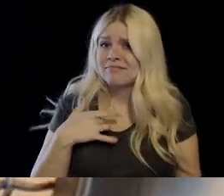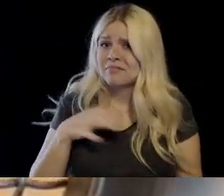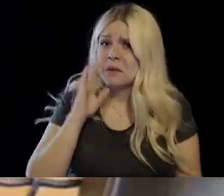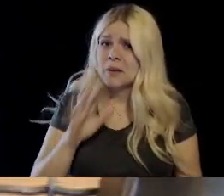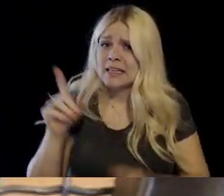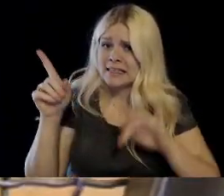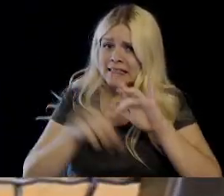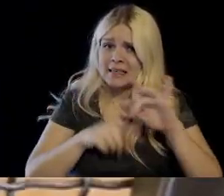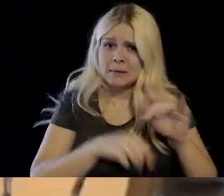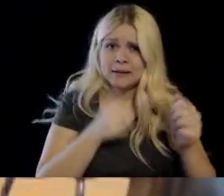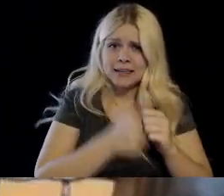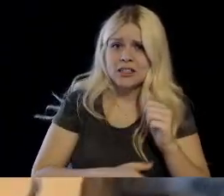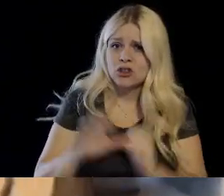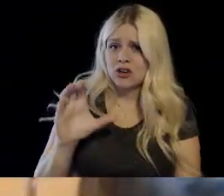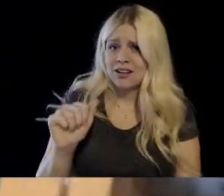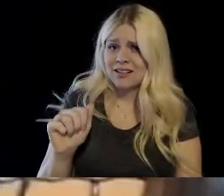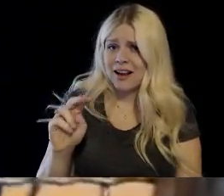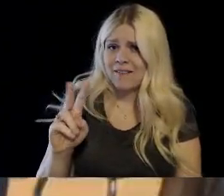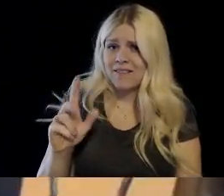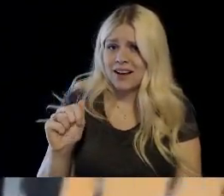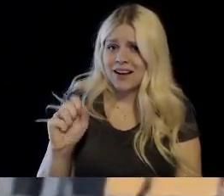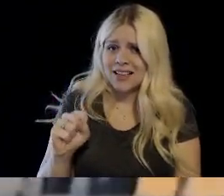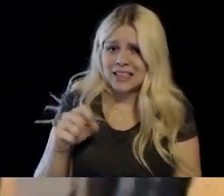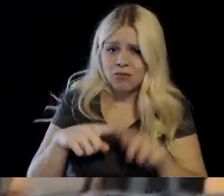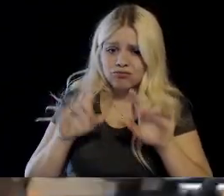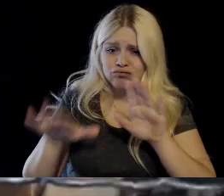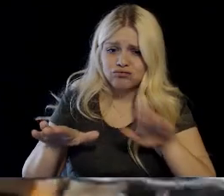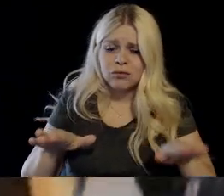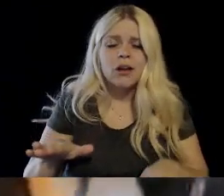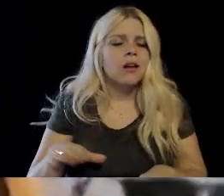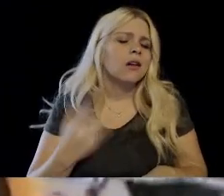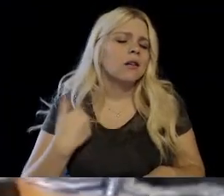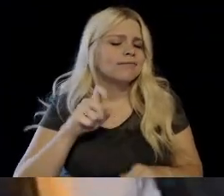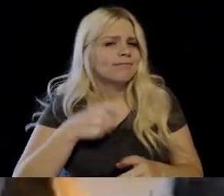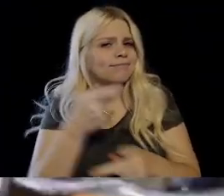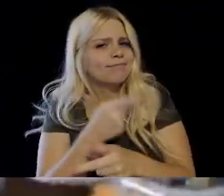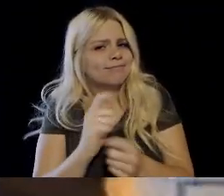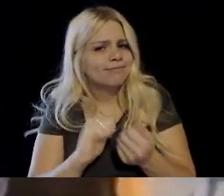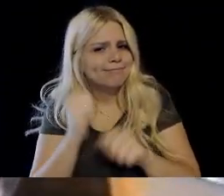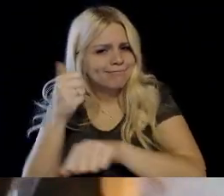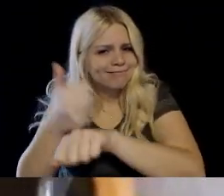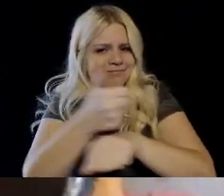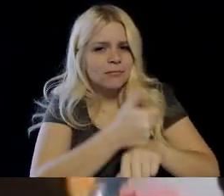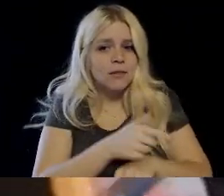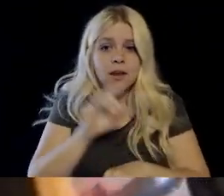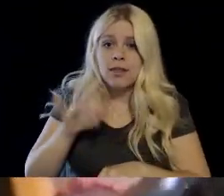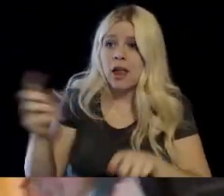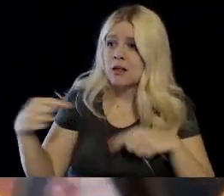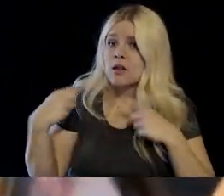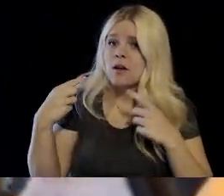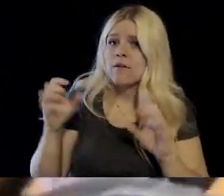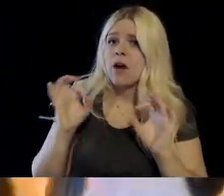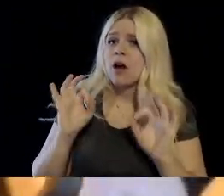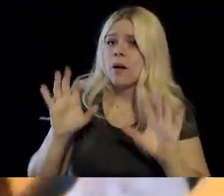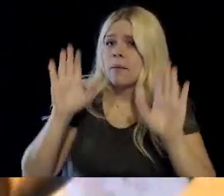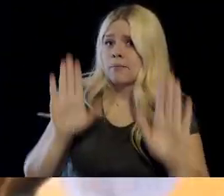Joanne: Um, it took us a while to figure out the right system. Erica: Okay. Joanne: This is definitely the best system that we have but there's a lot of imperfections